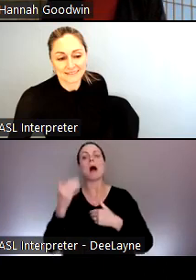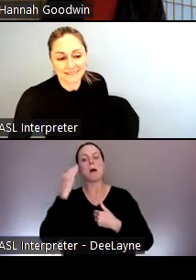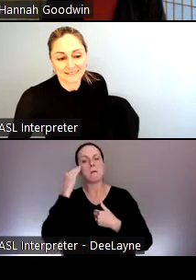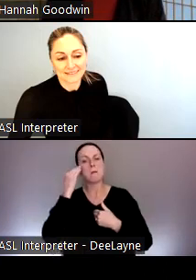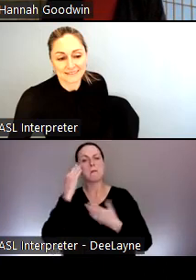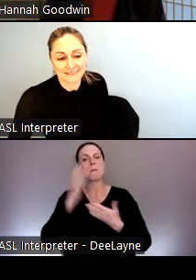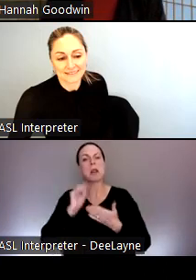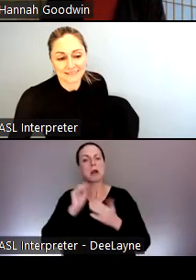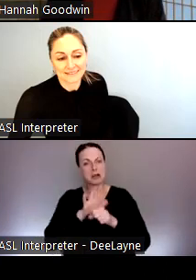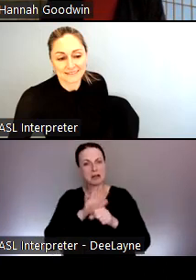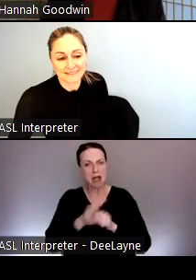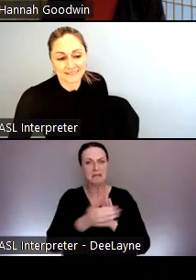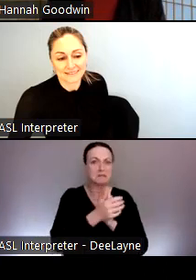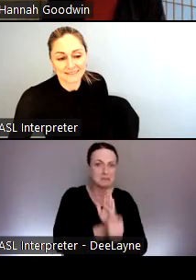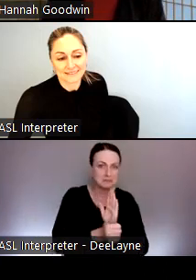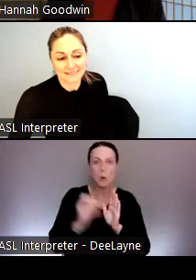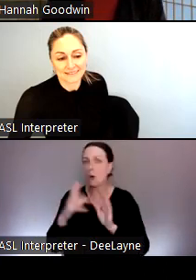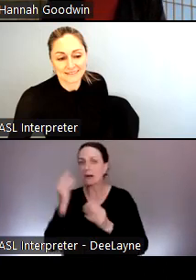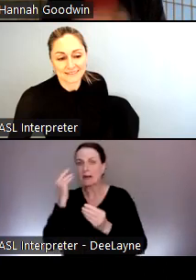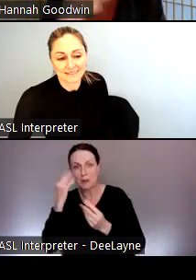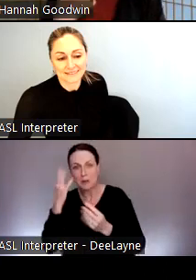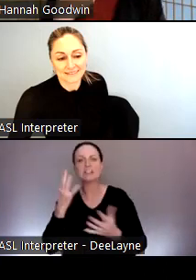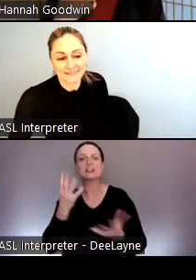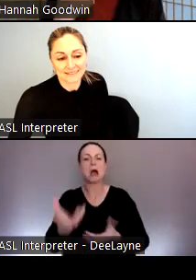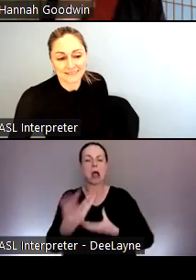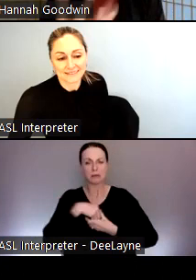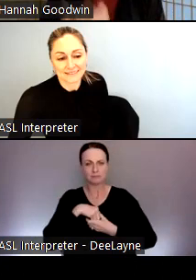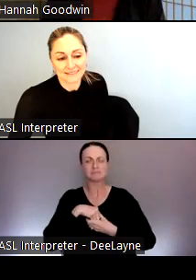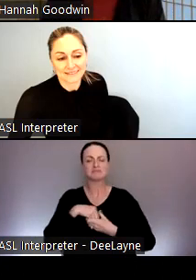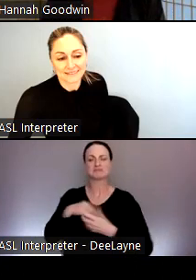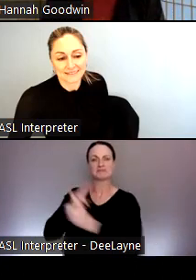and/or skills to be able to put something into use,